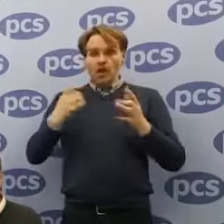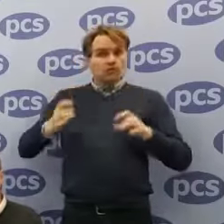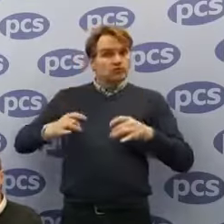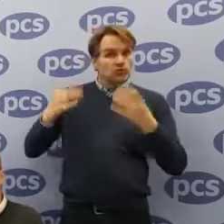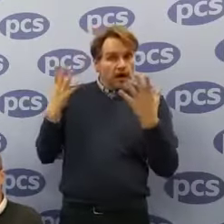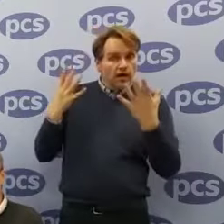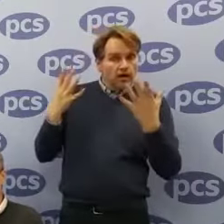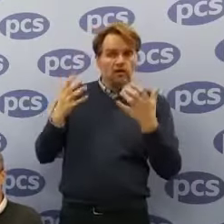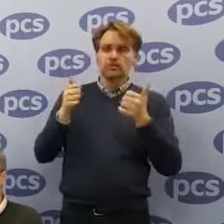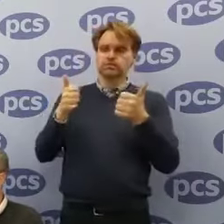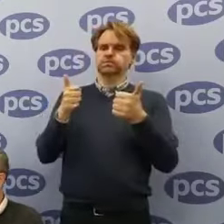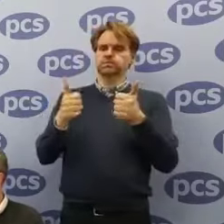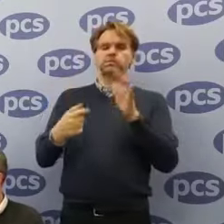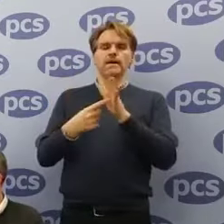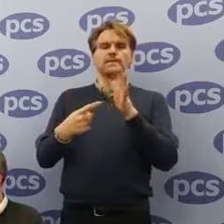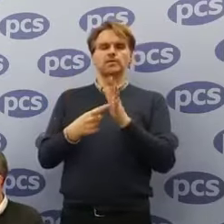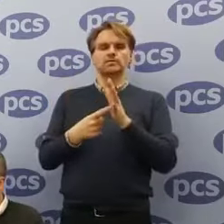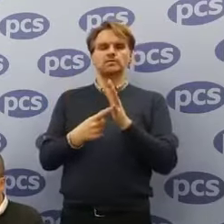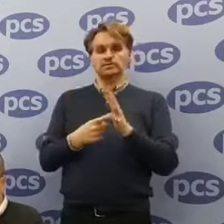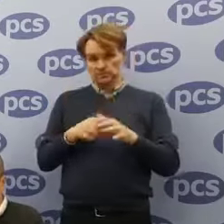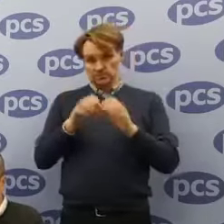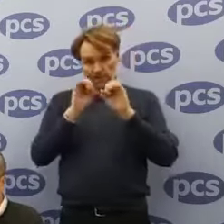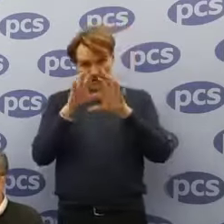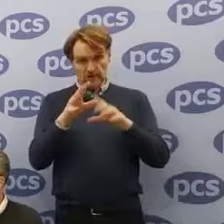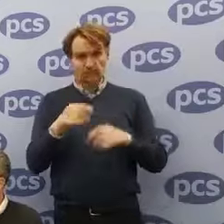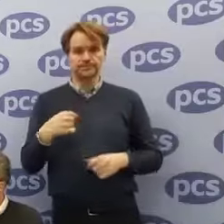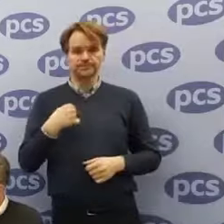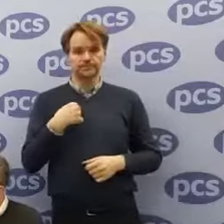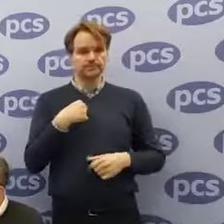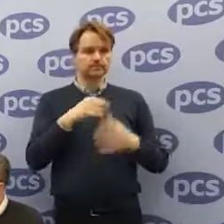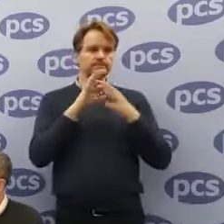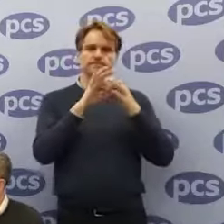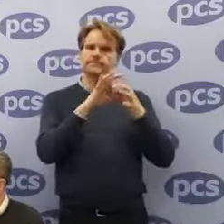so I can say to you now we're talking to reps, we're talking to the elected